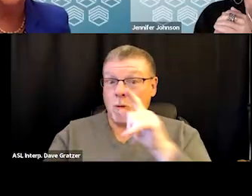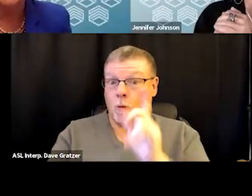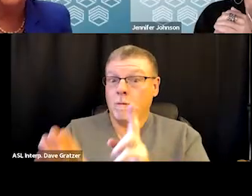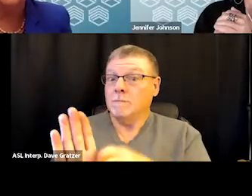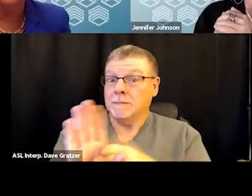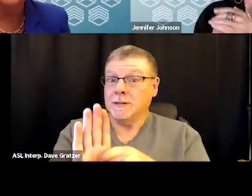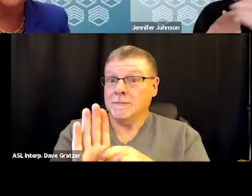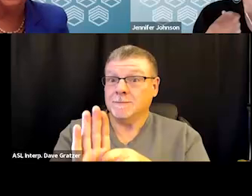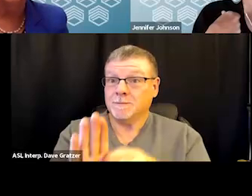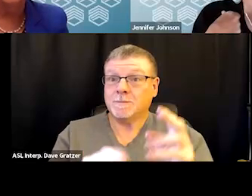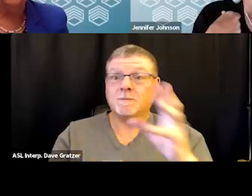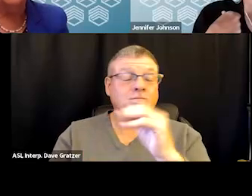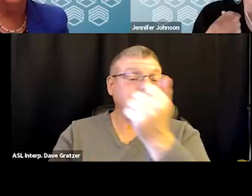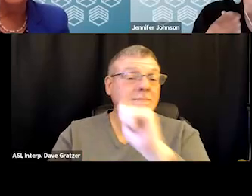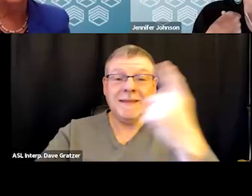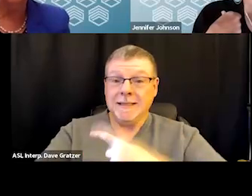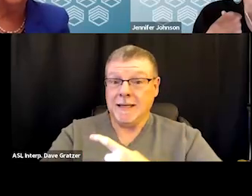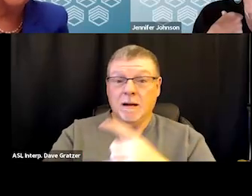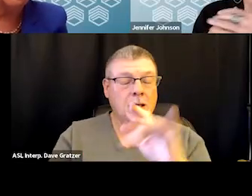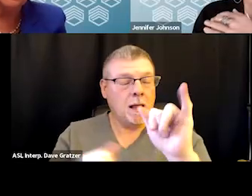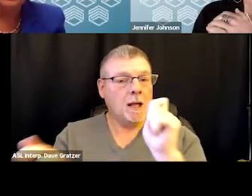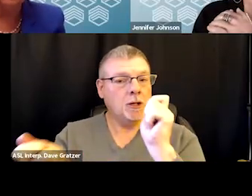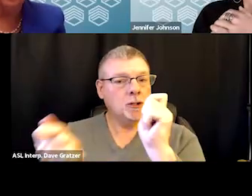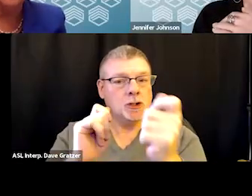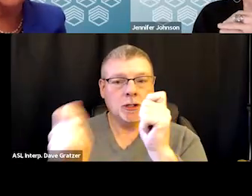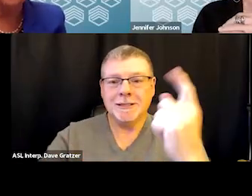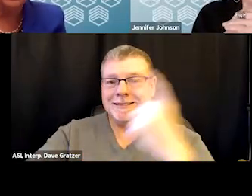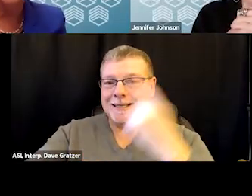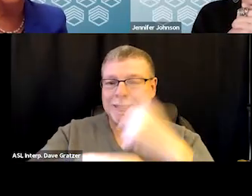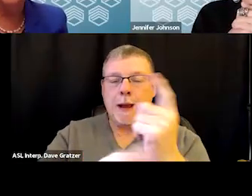in our courts on any given day. That can change from day to day, from minute to minute.